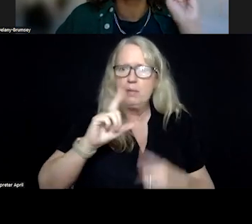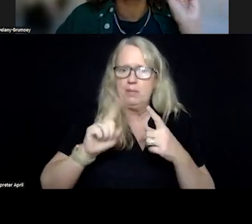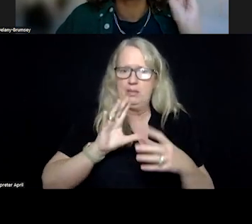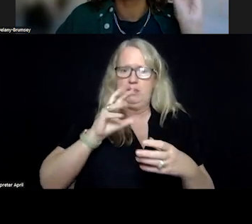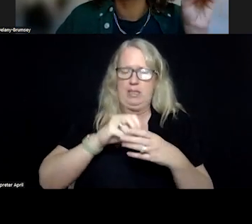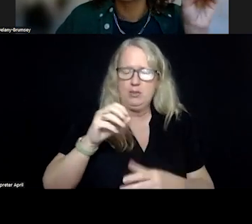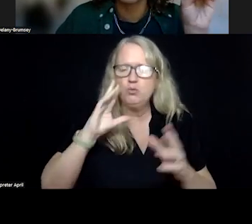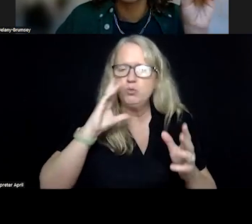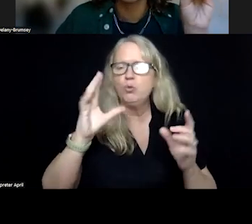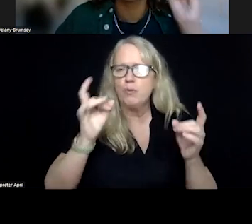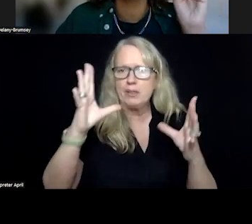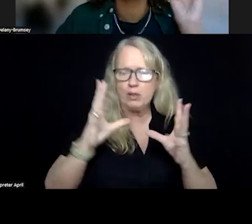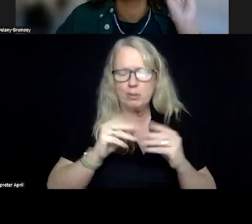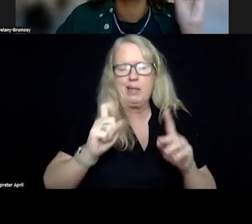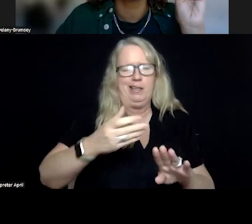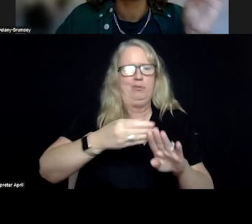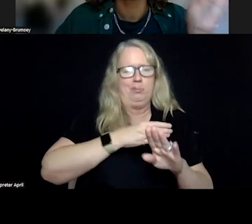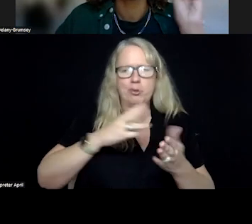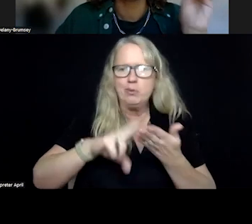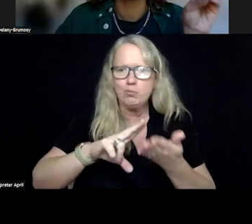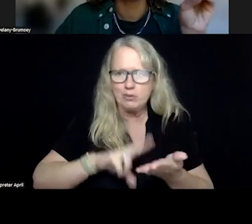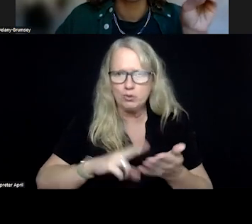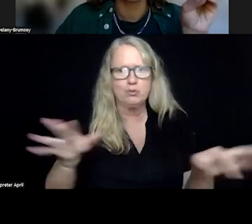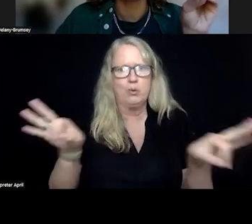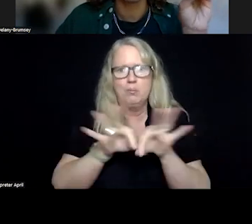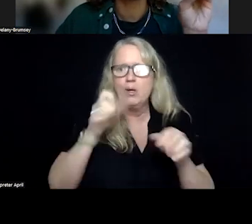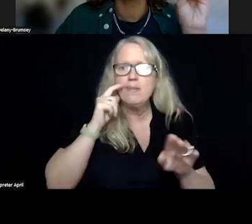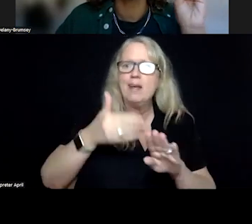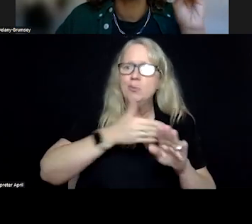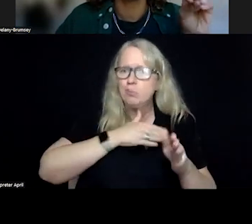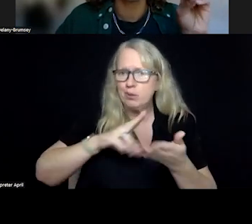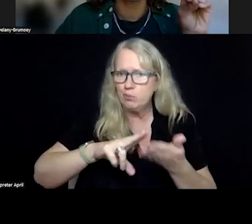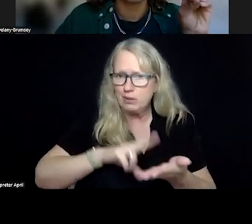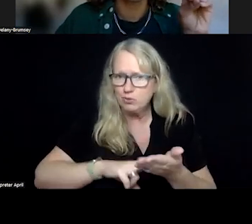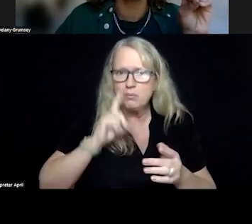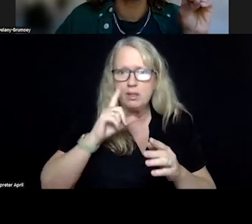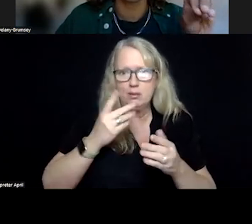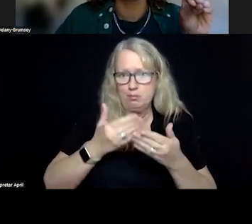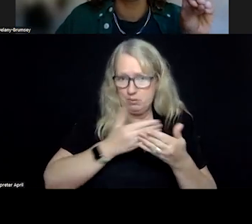YOU HAVE TO PRE-REGISTER. MAKE SURE YOU PRE-REGISTER BEFORE YOU